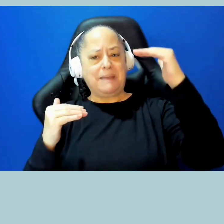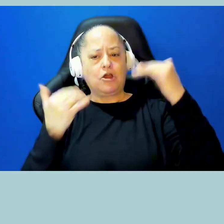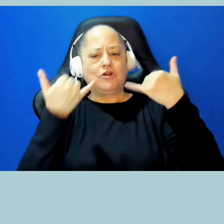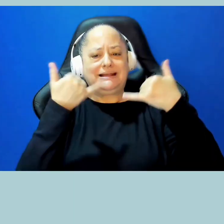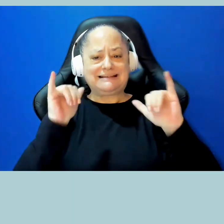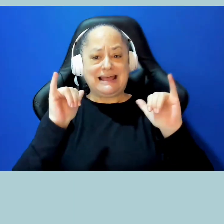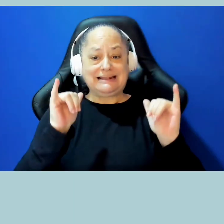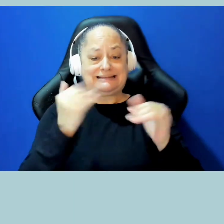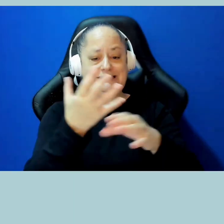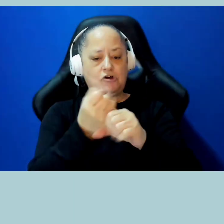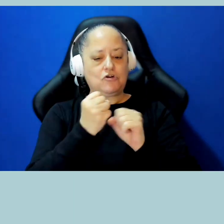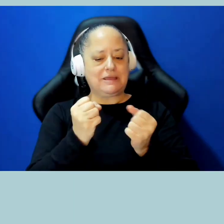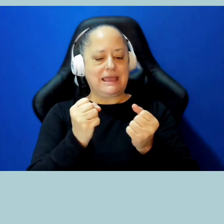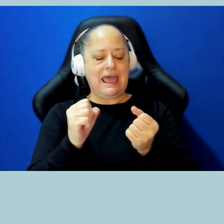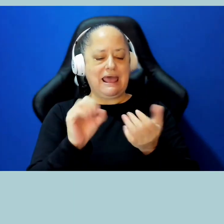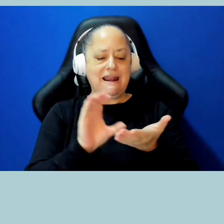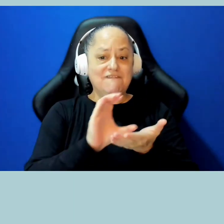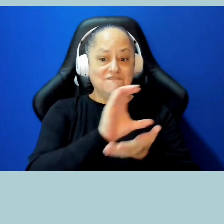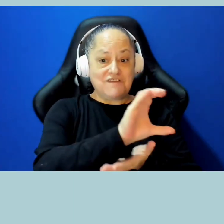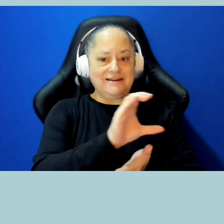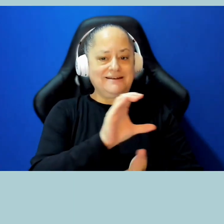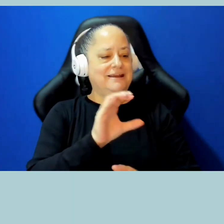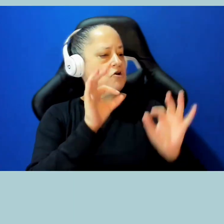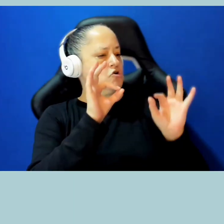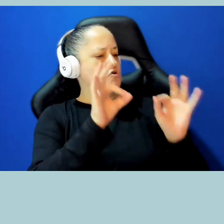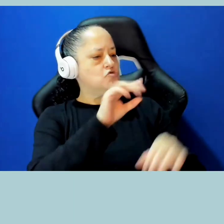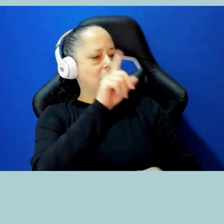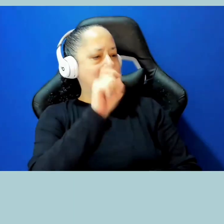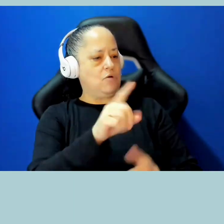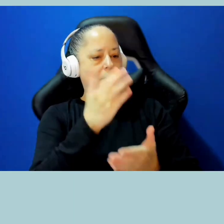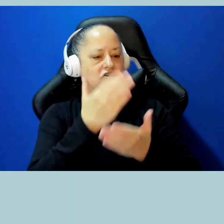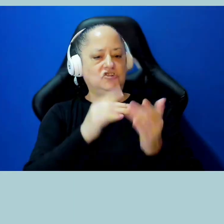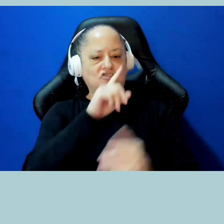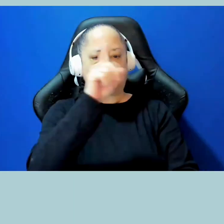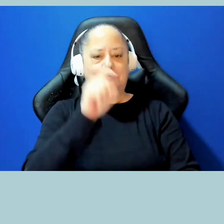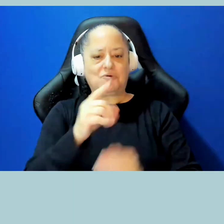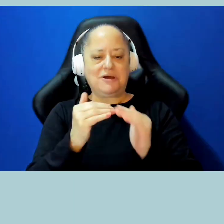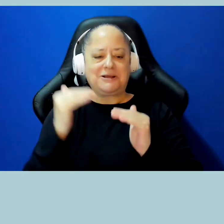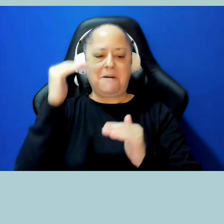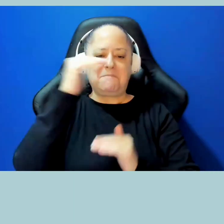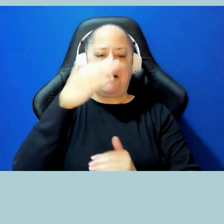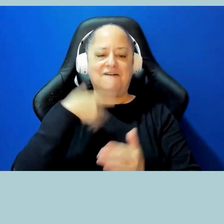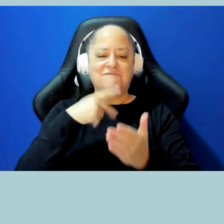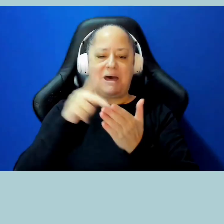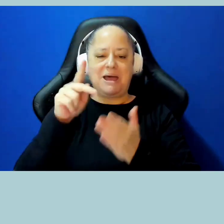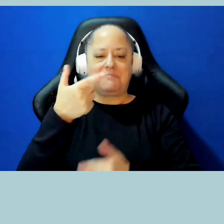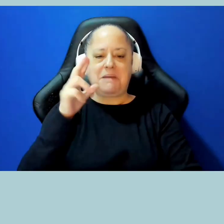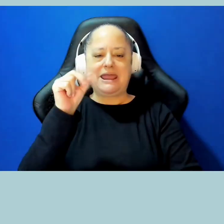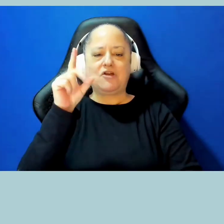Great question. You know, some of these questions are above my pay grade, but I will say what I know to be true, which